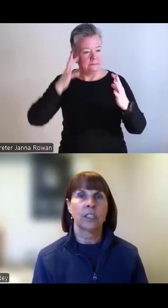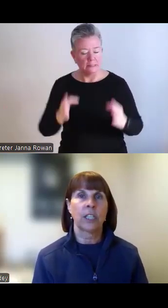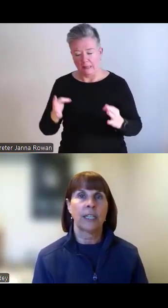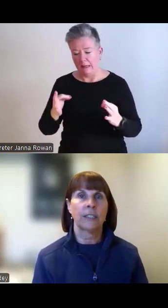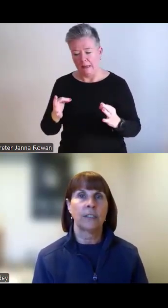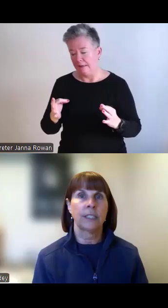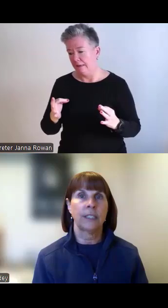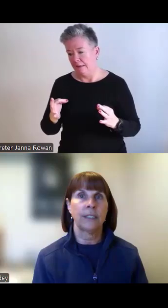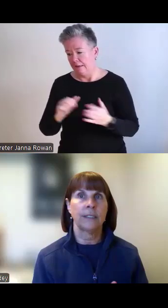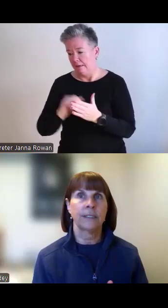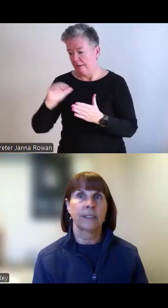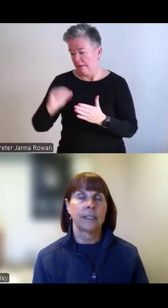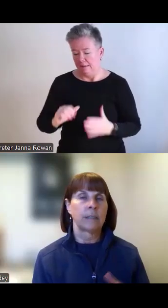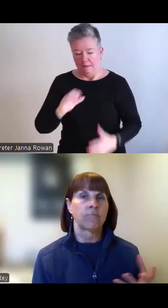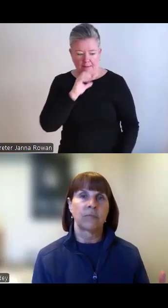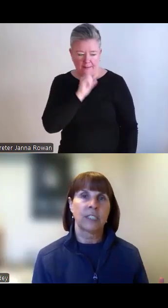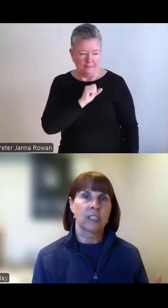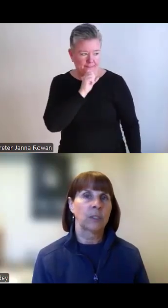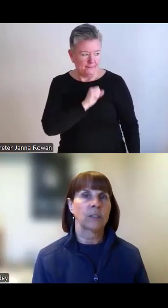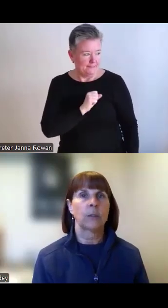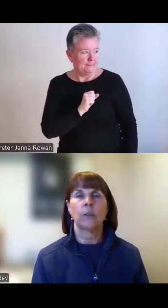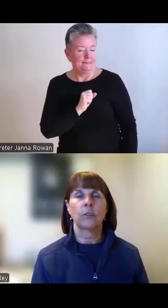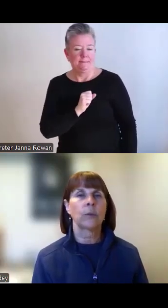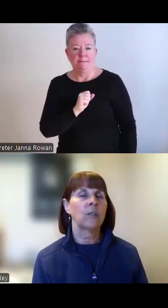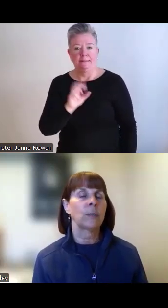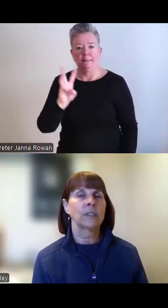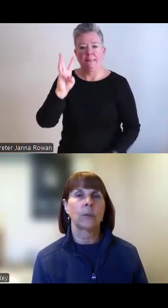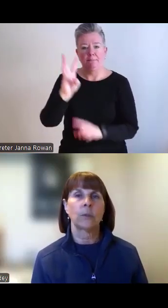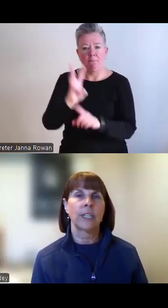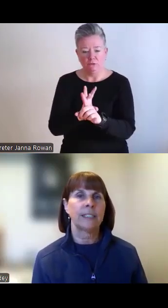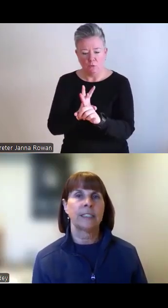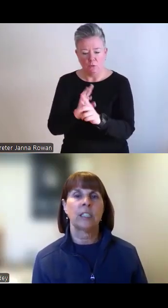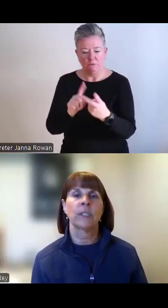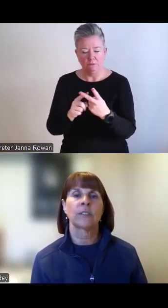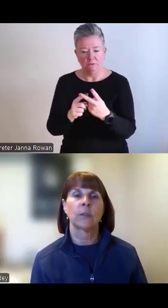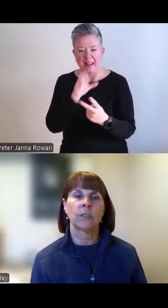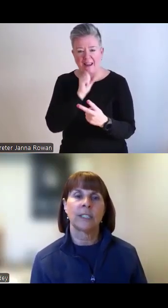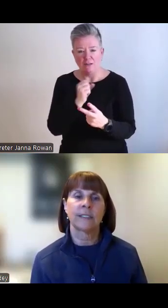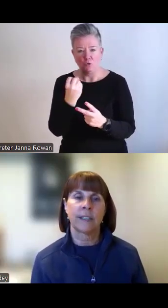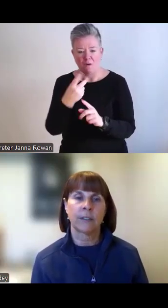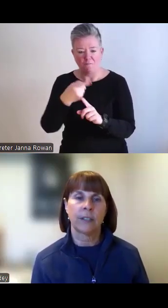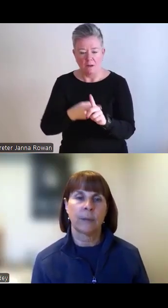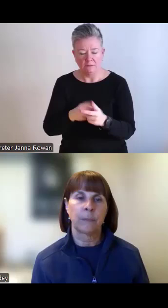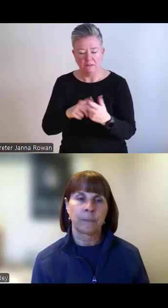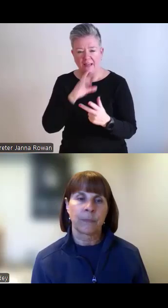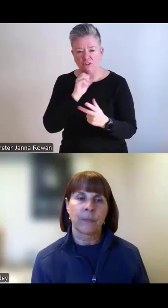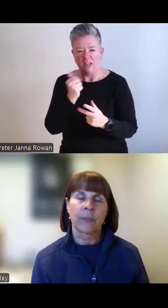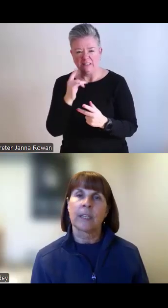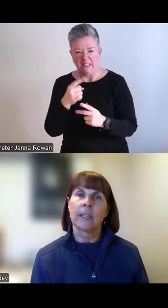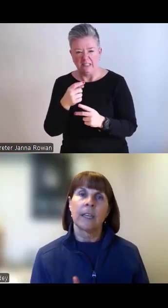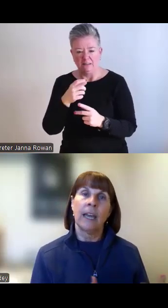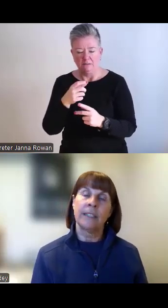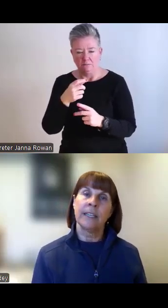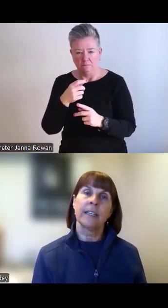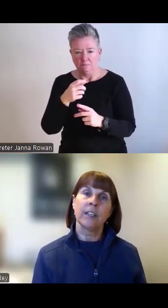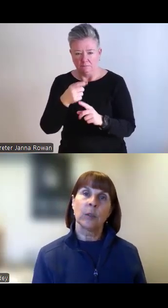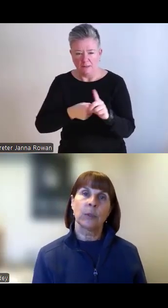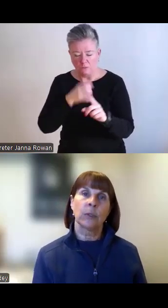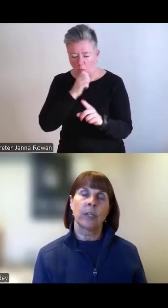when the child is six months old, twelve months old, eighteen months old, etc. And yet other